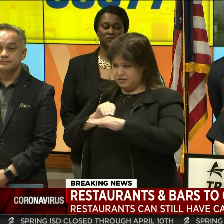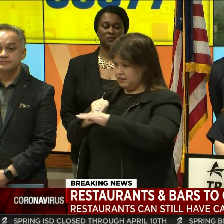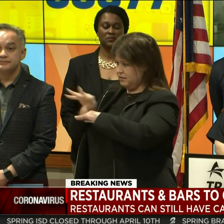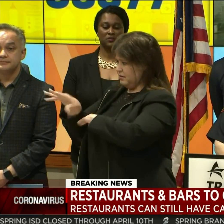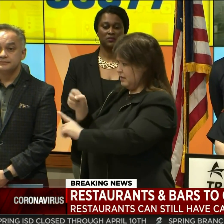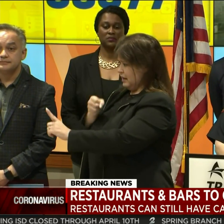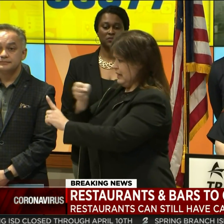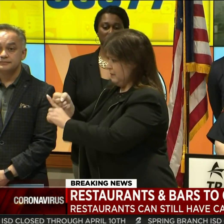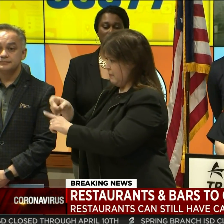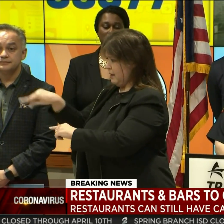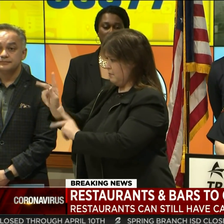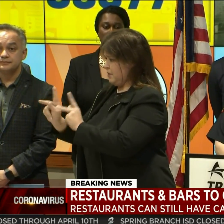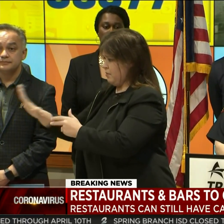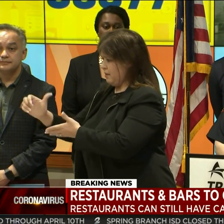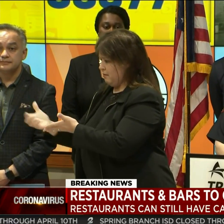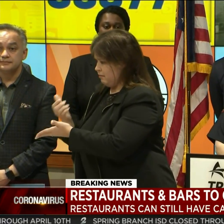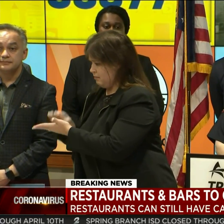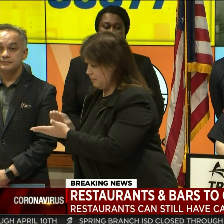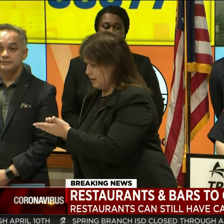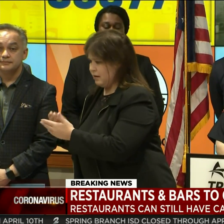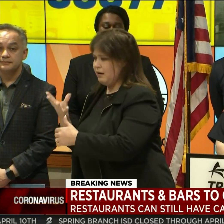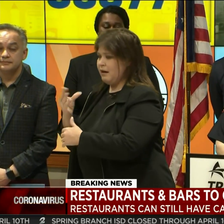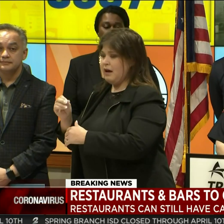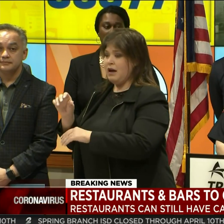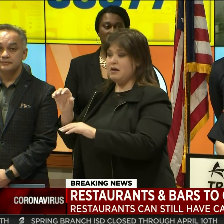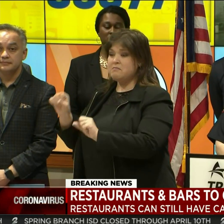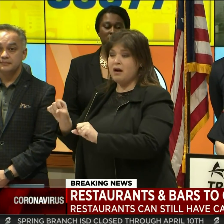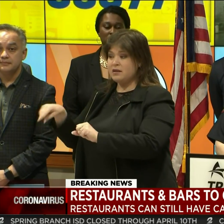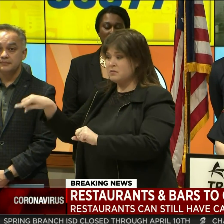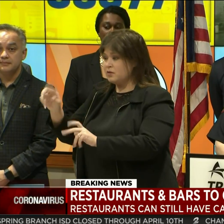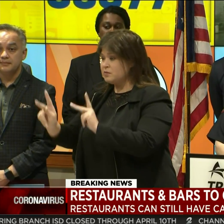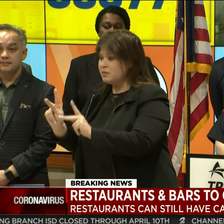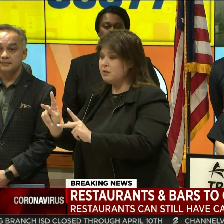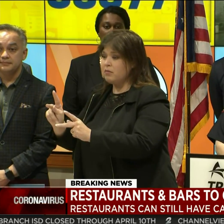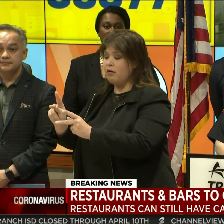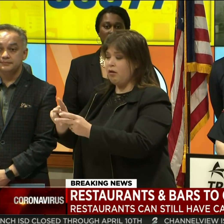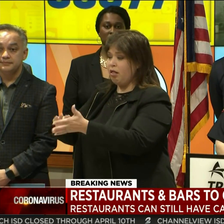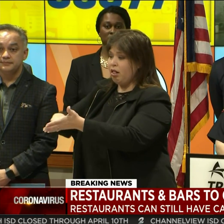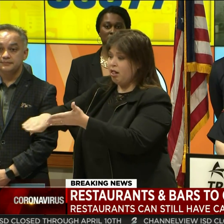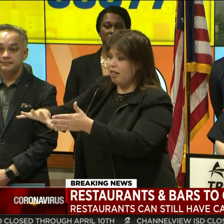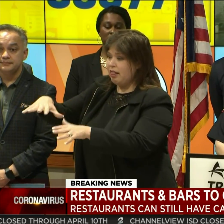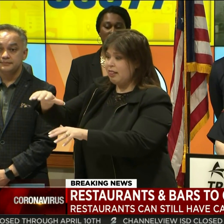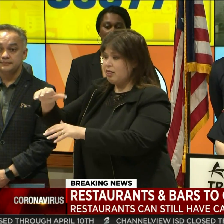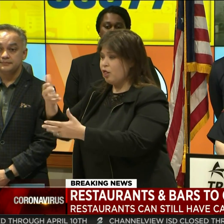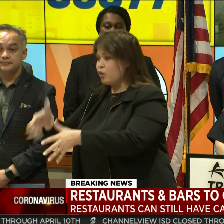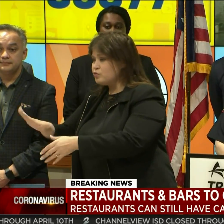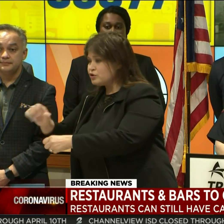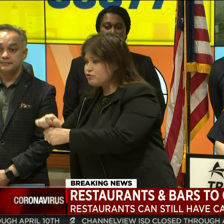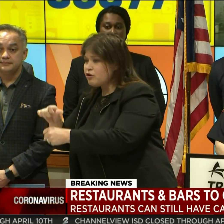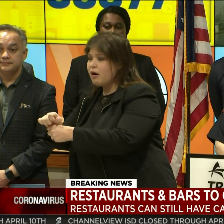YOU RECOGNIZE IN MAKING A DECISION, YOU ARE IMPACTING DECISION, YOU ARE IMPACTING PEOPLE’S LIVELIHOODS AND PEOPLE’S LIVELIHOODS AND POSSIBLY PEOPLE WHO WOULD BE POSSIBLY PEOPLE WHO WOULD BE LAID OFF OR LOSE JOBS AS A